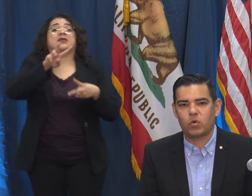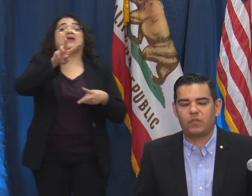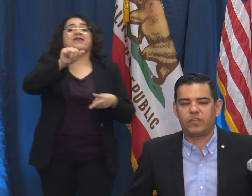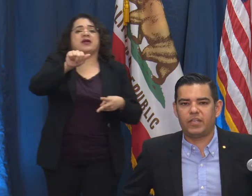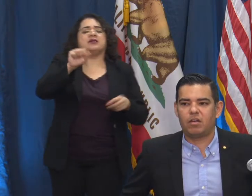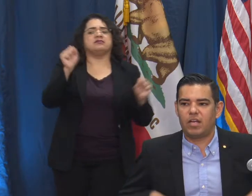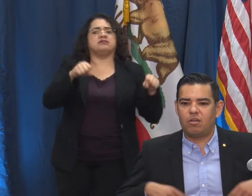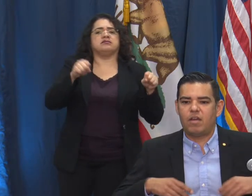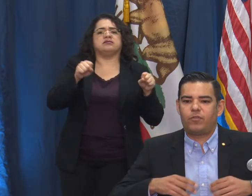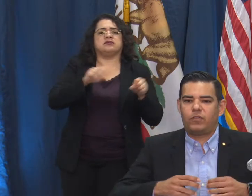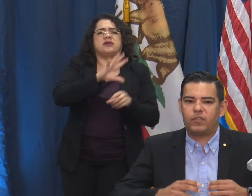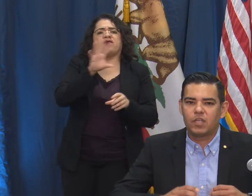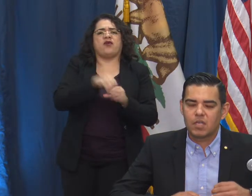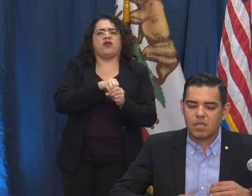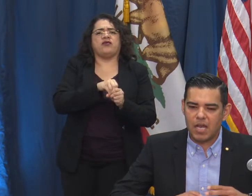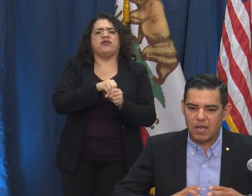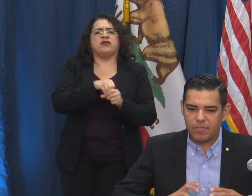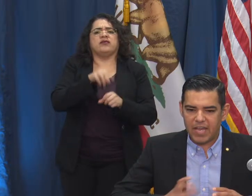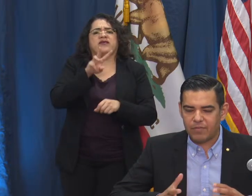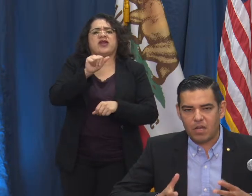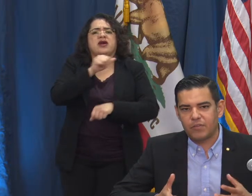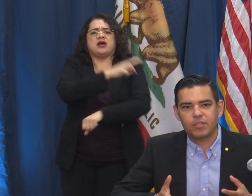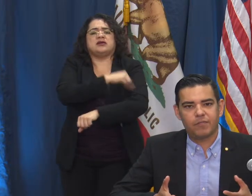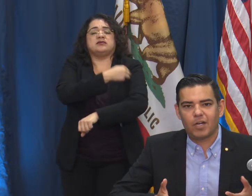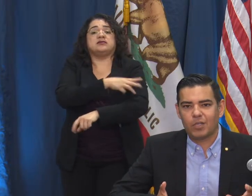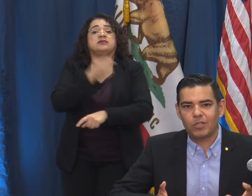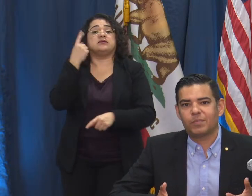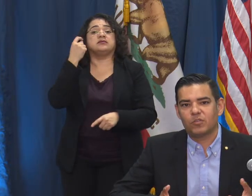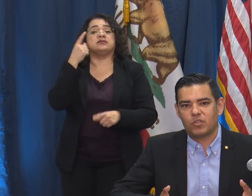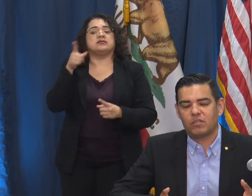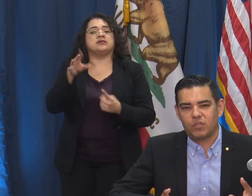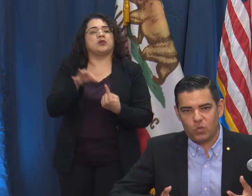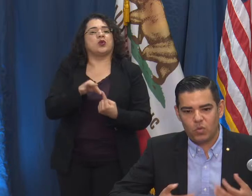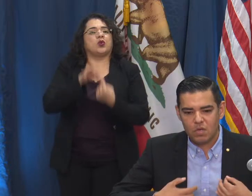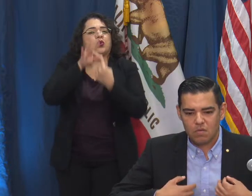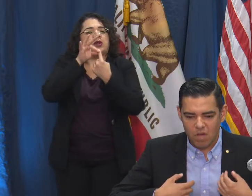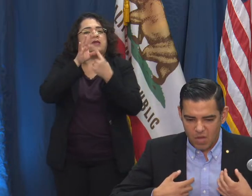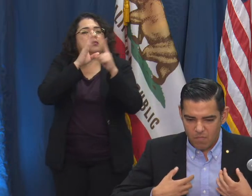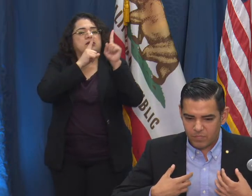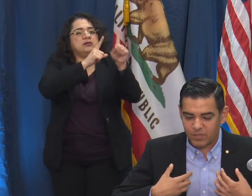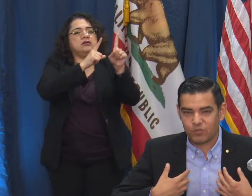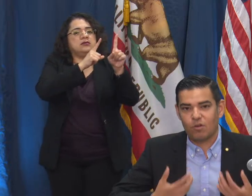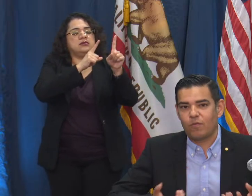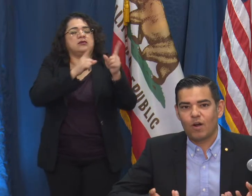in our efforts. They have obviously a very unique mission - to serve our